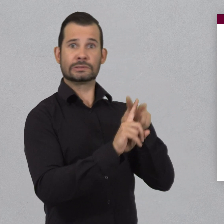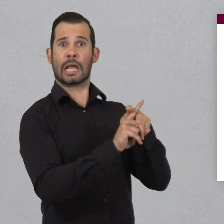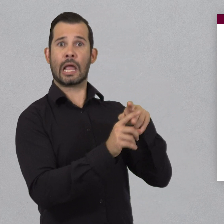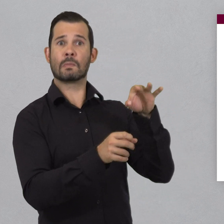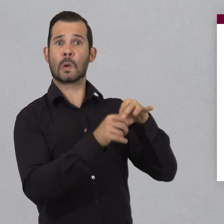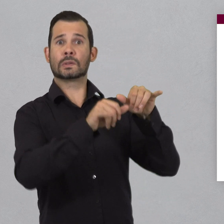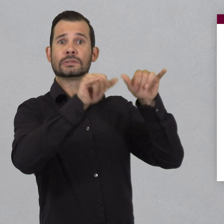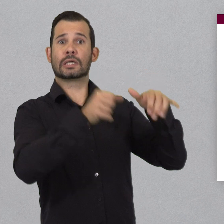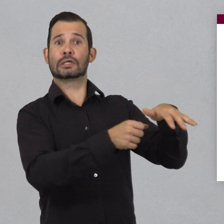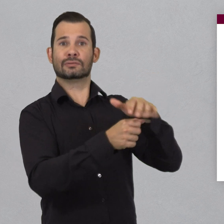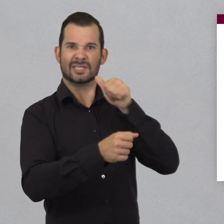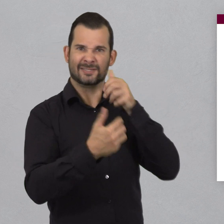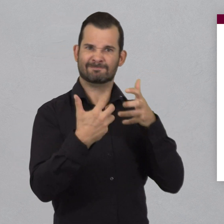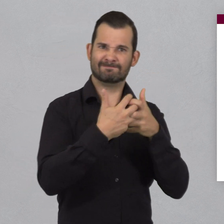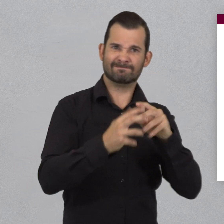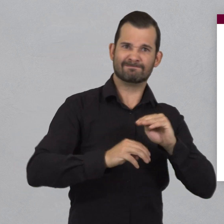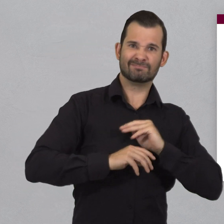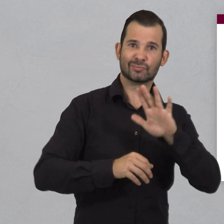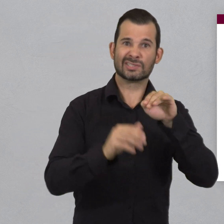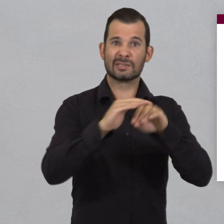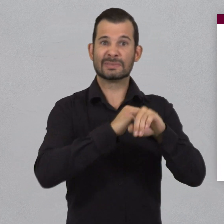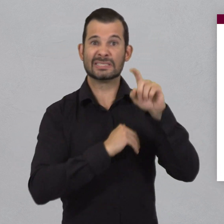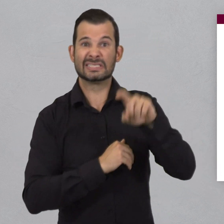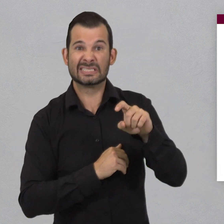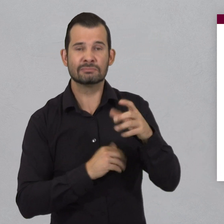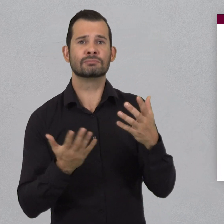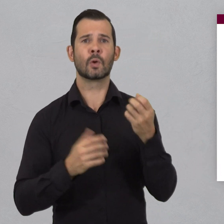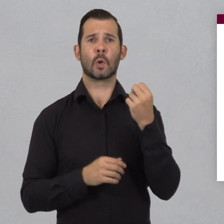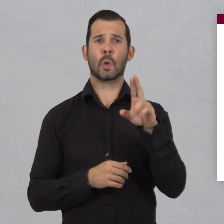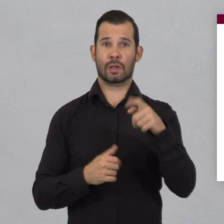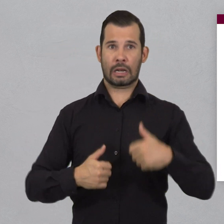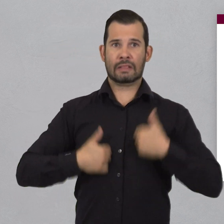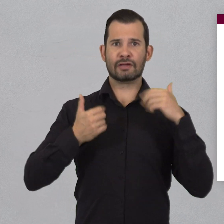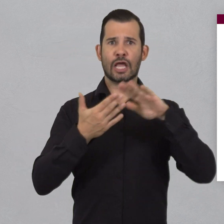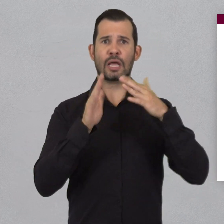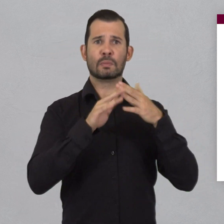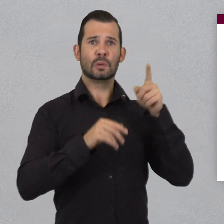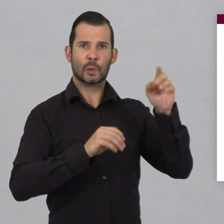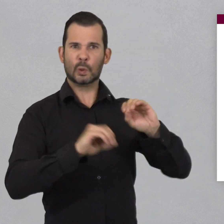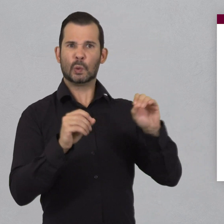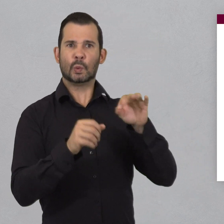If your assigned polling station doesn’t meet your accessibility needs, or if you live in